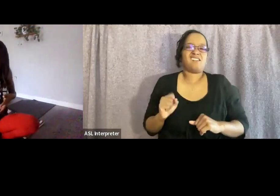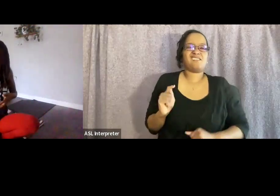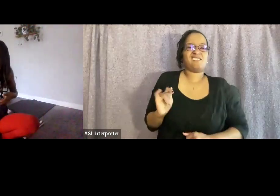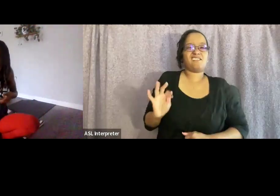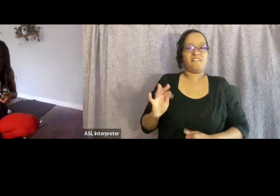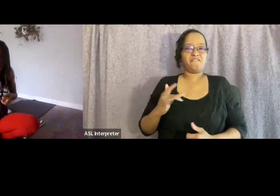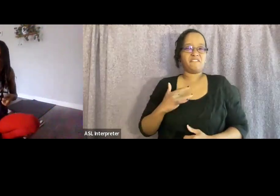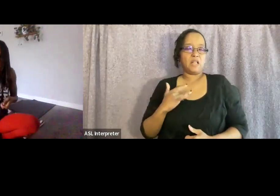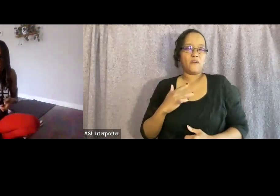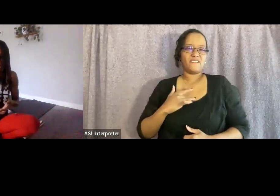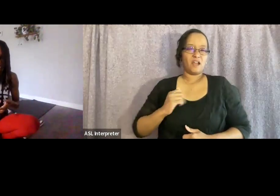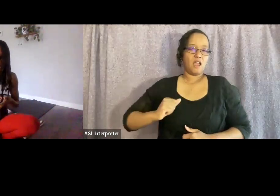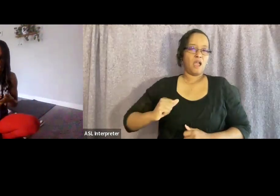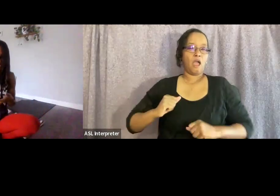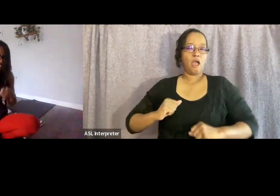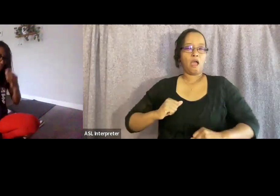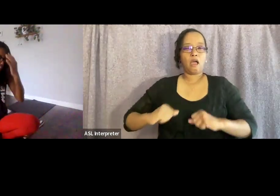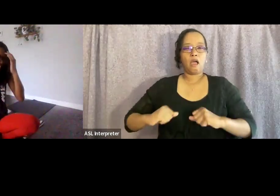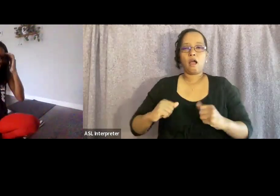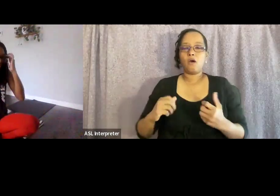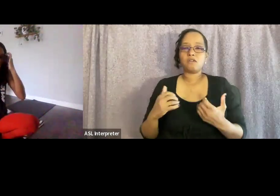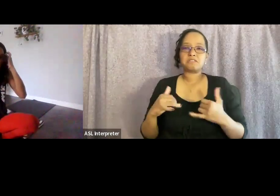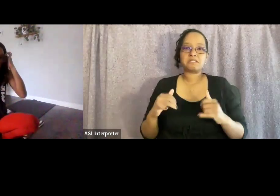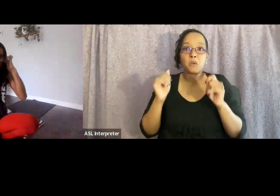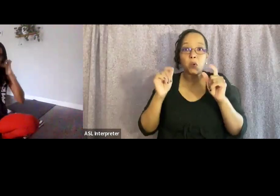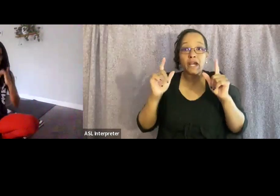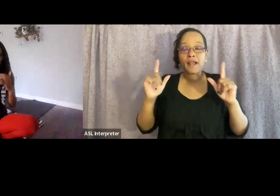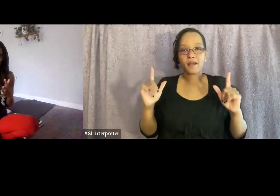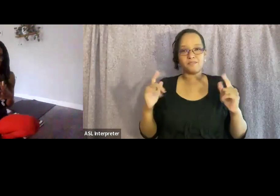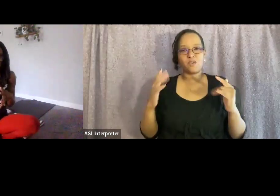or resisted, or maybe you're still waking up. So we'll start out gently.